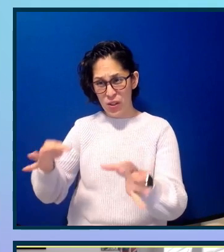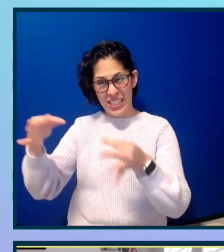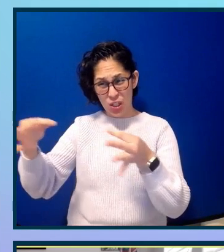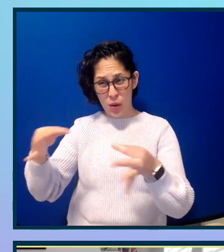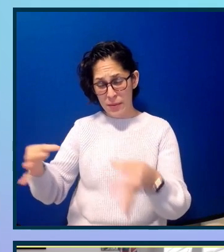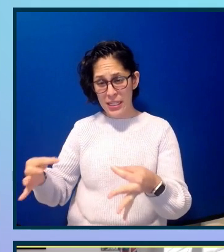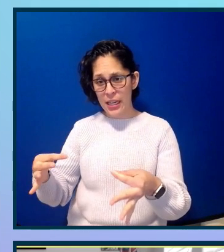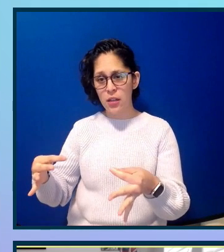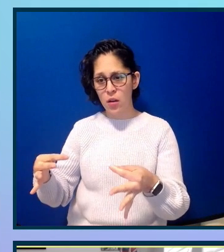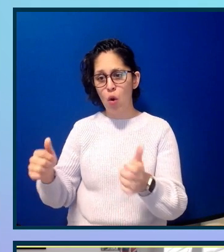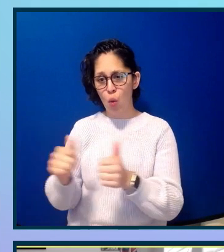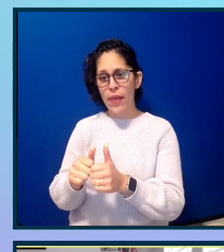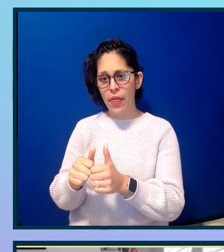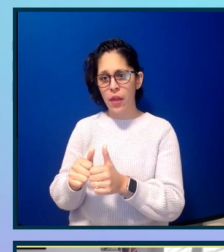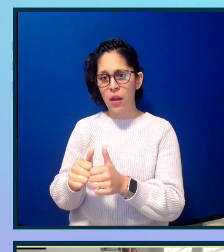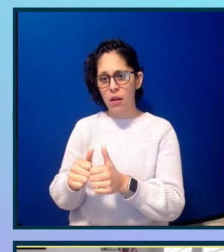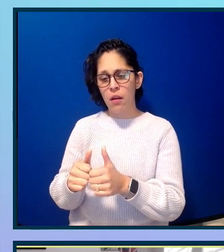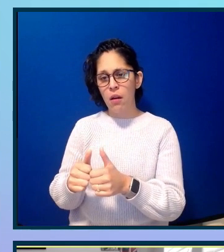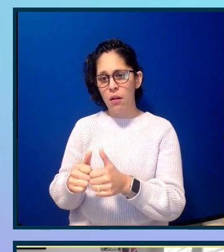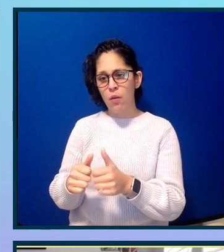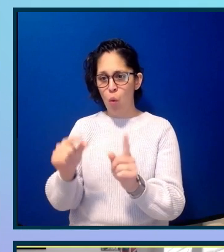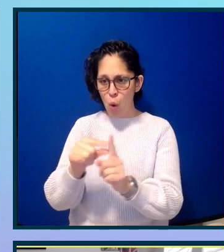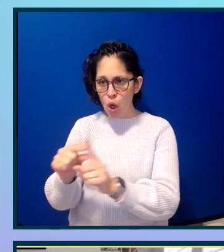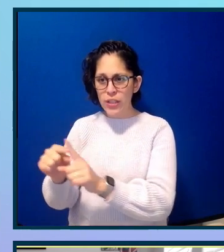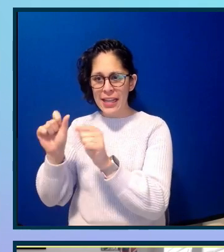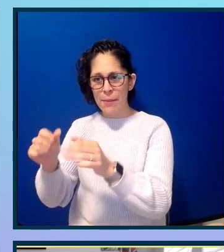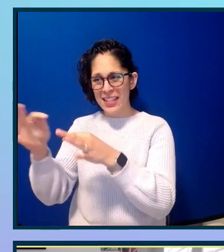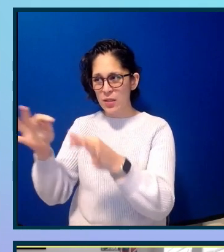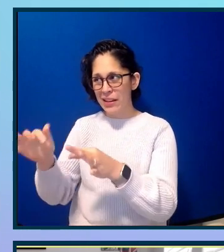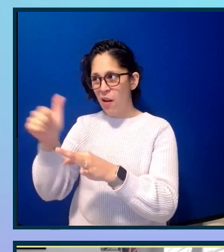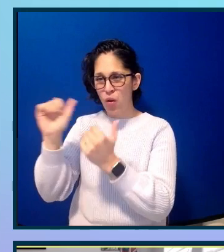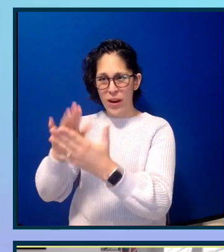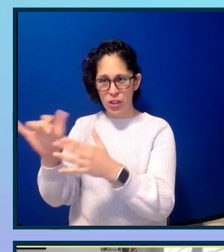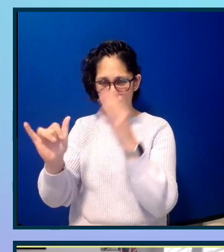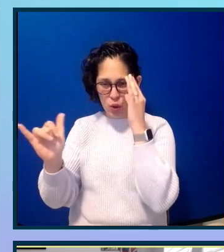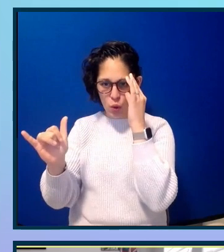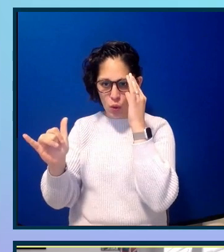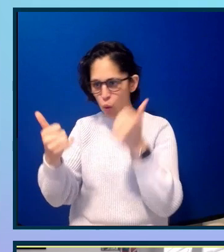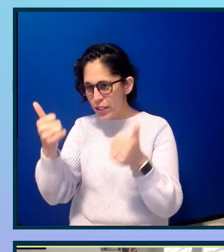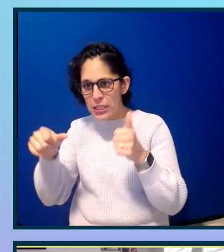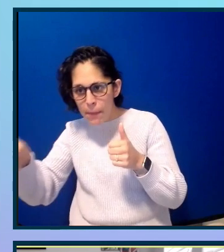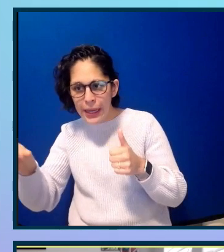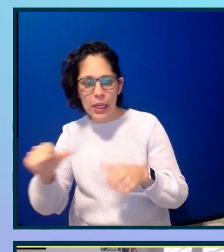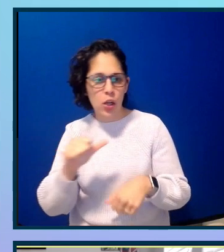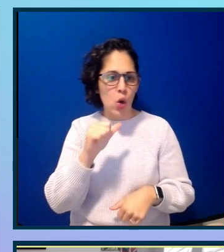in a semantic way that can be picked up in other ways as well and very accurately conveyed back to Allison